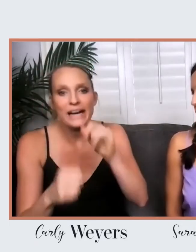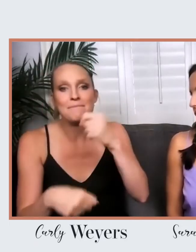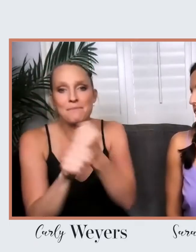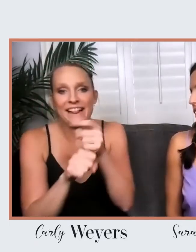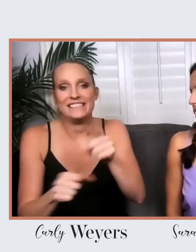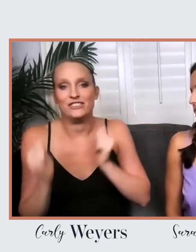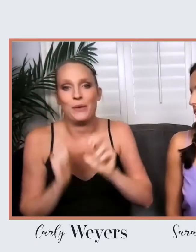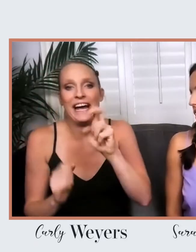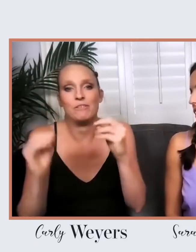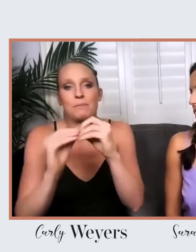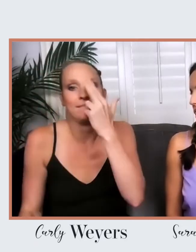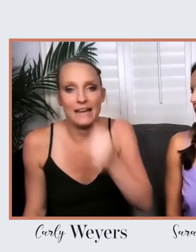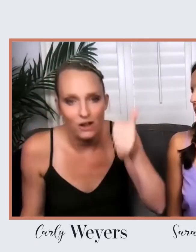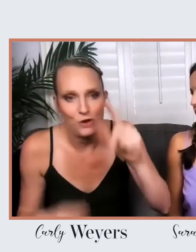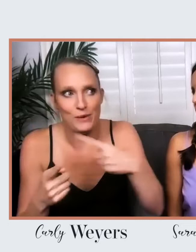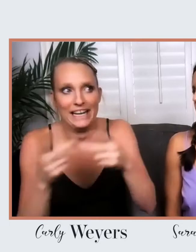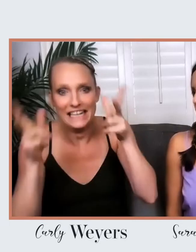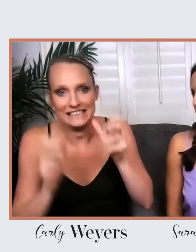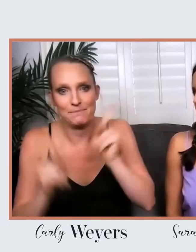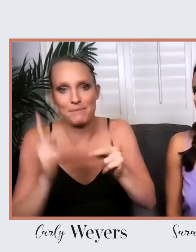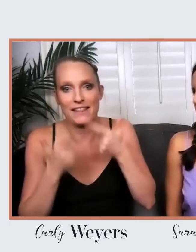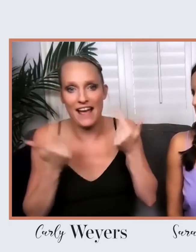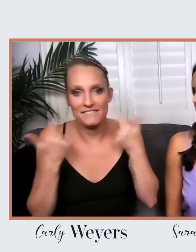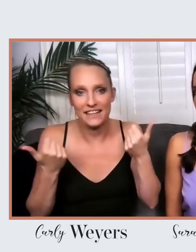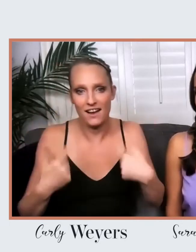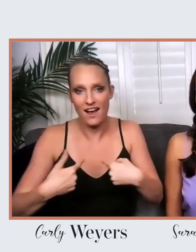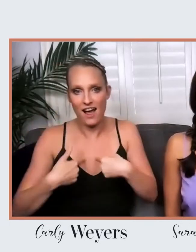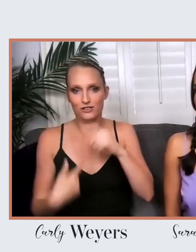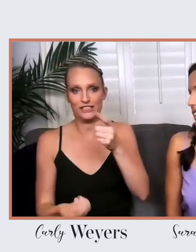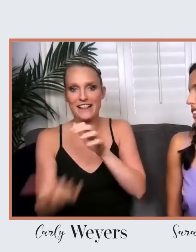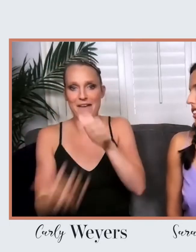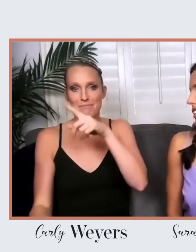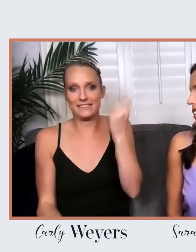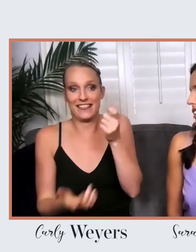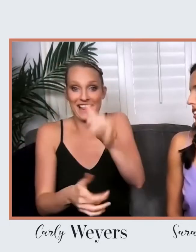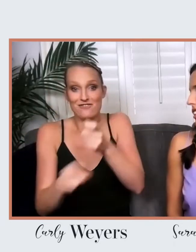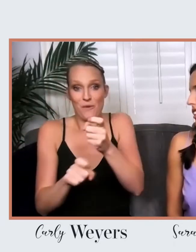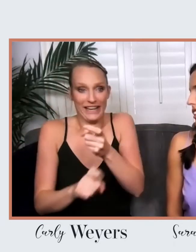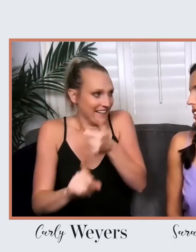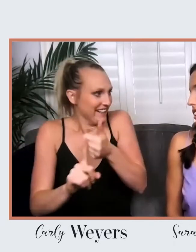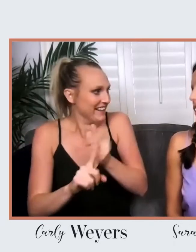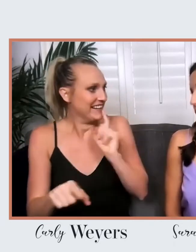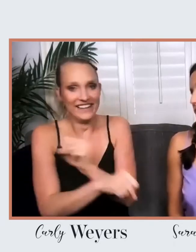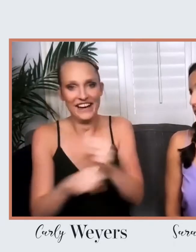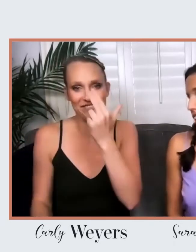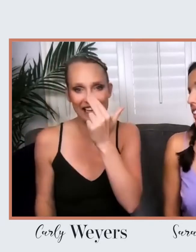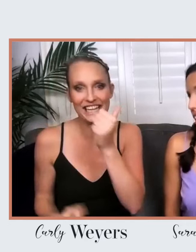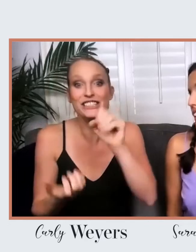So that's how it makes the show that much funnier when you're listening to people laughing. I'm just laughing because that joke was actually funny.